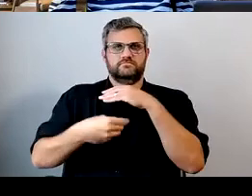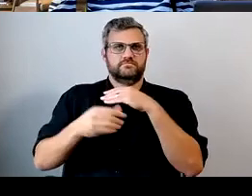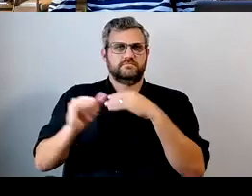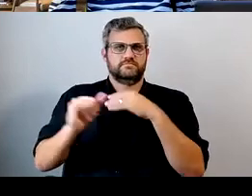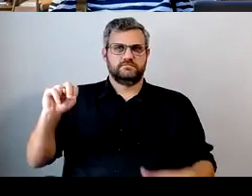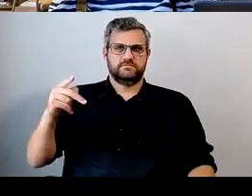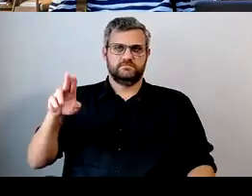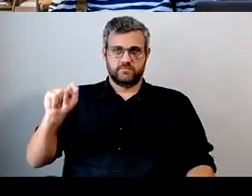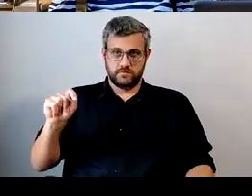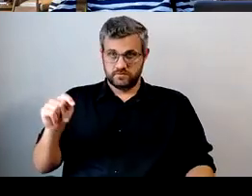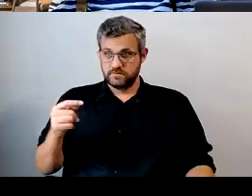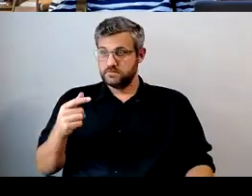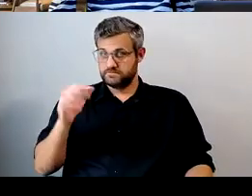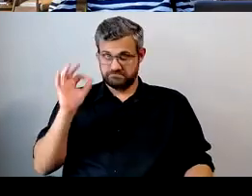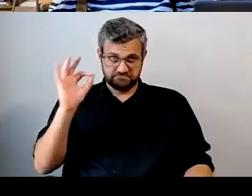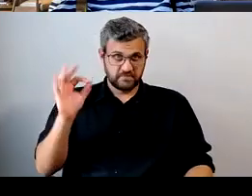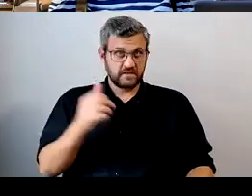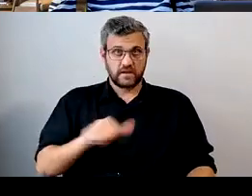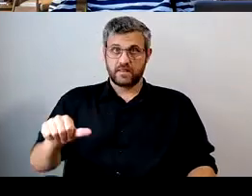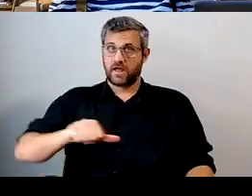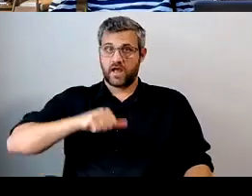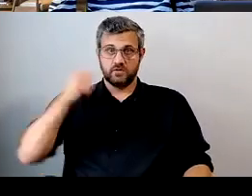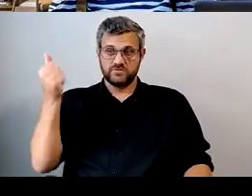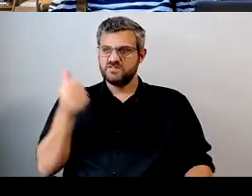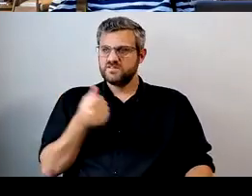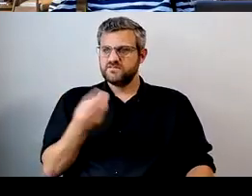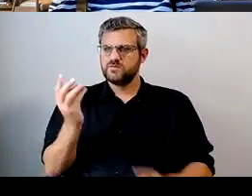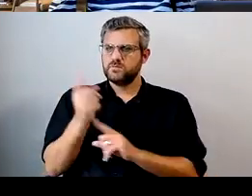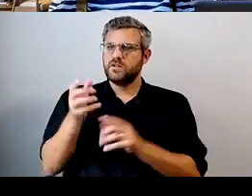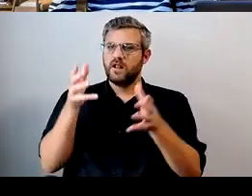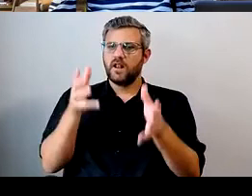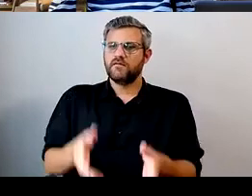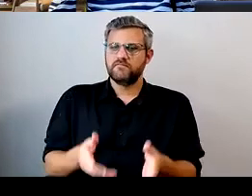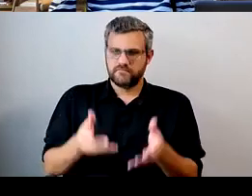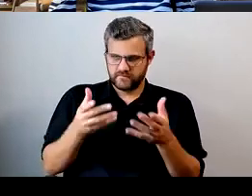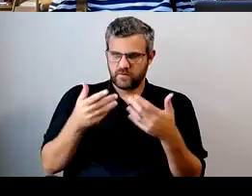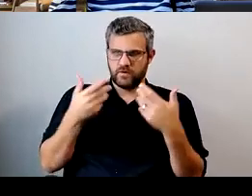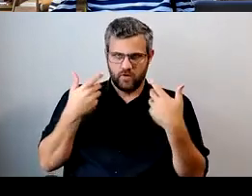Anything else? We have a few minutes left. We've addressed a lot of questions.